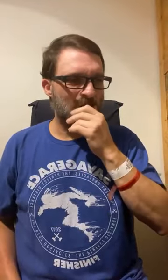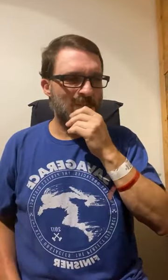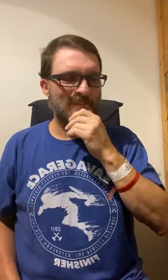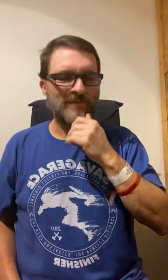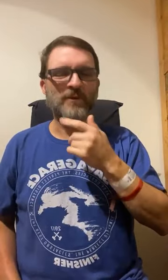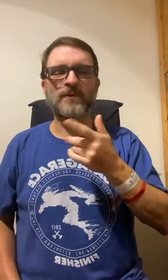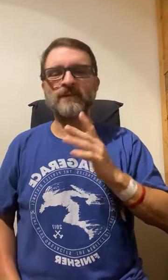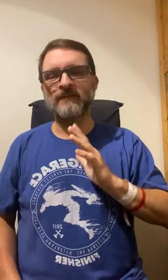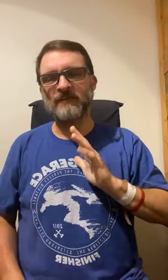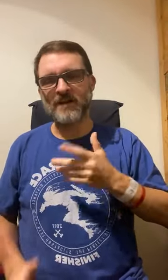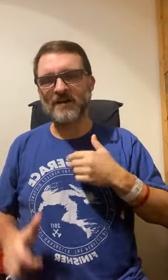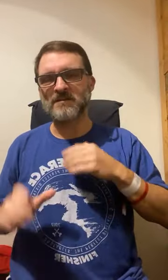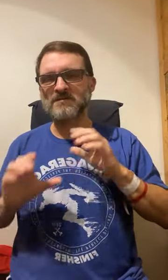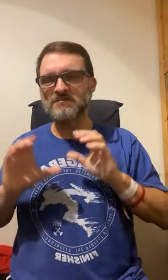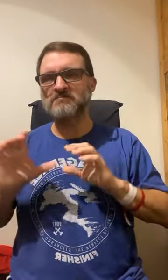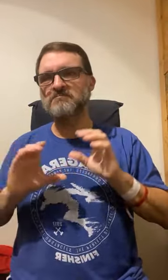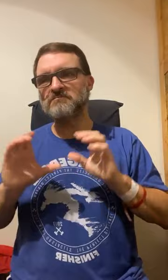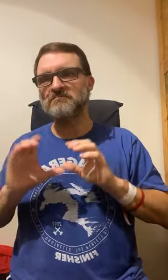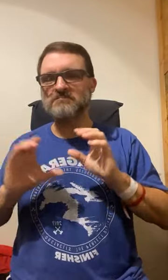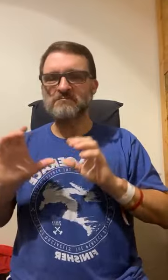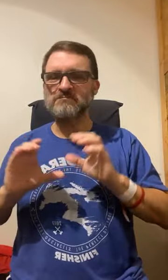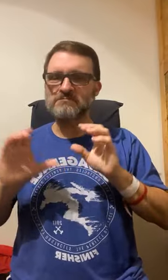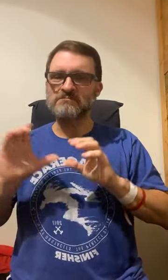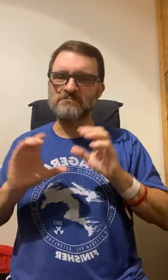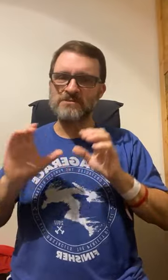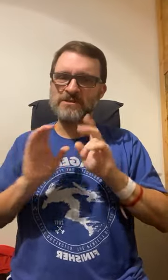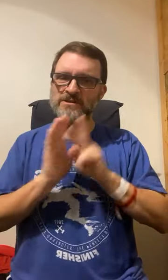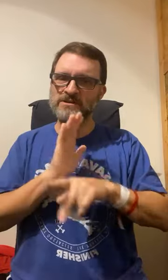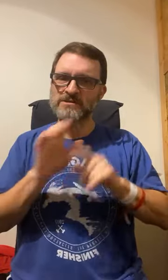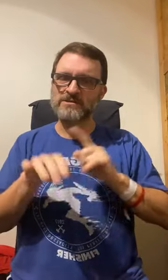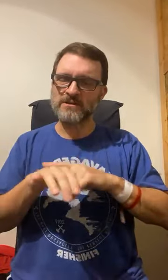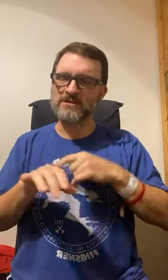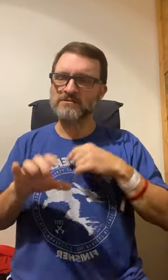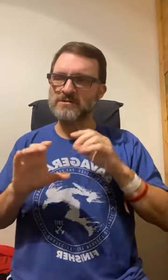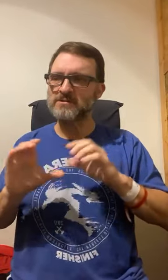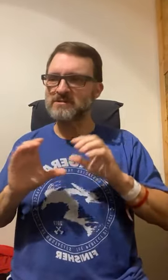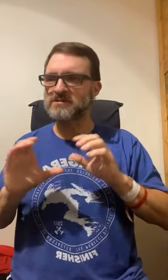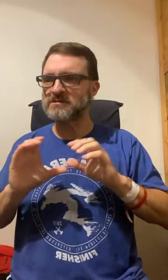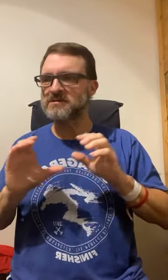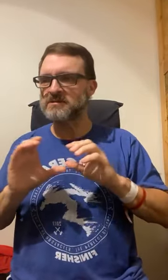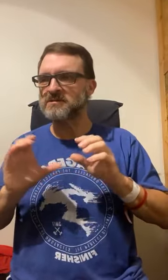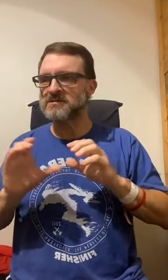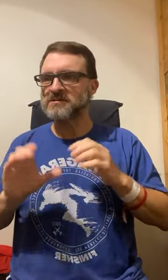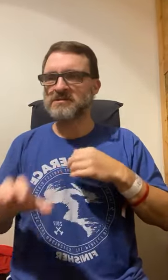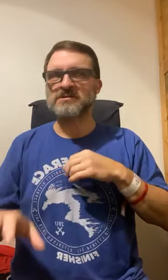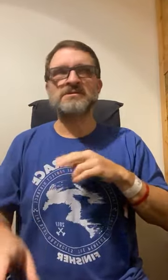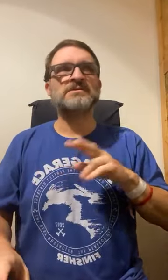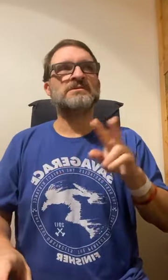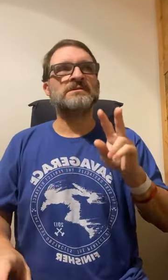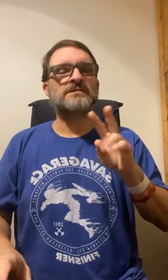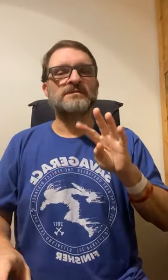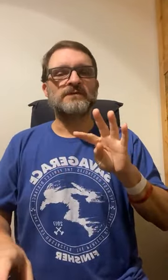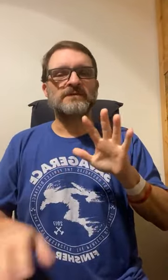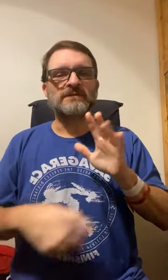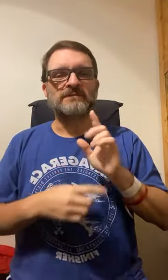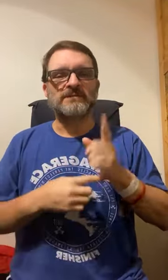The interpreter was nice and sweet personality. I talked with that interpreter for a while just to kill the time waiting.